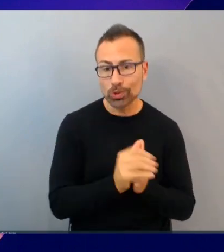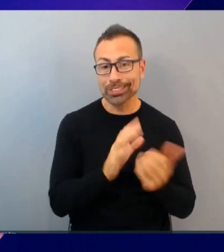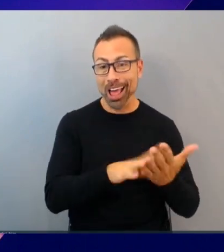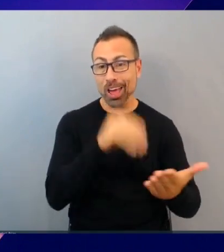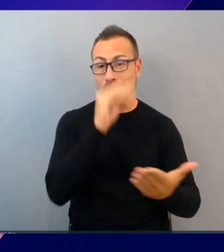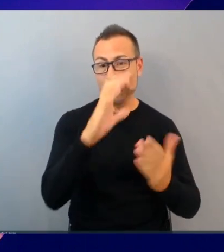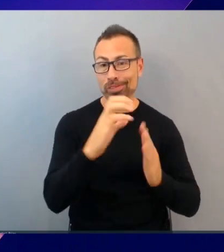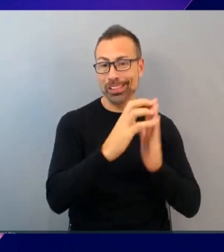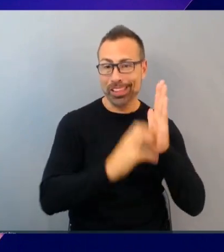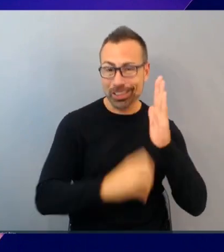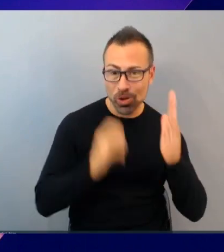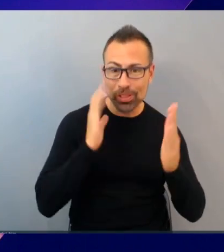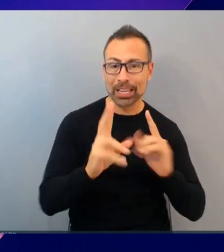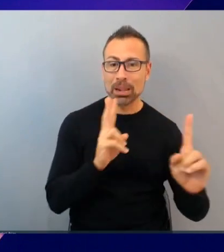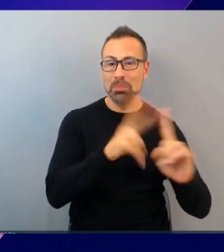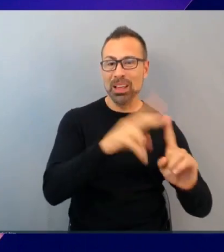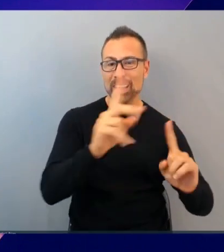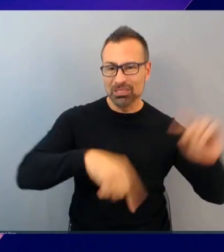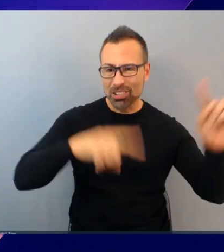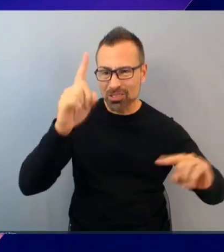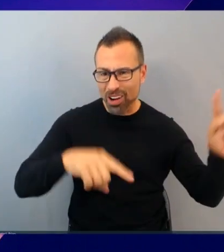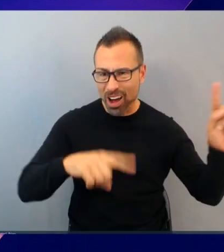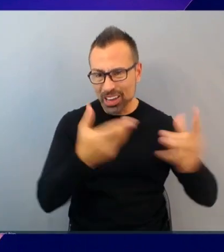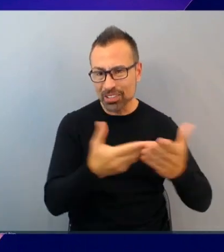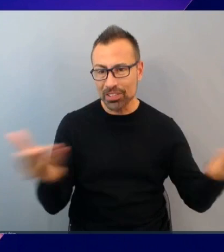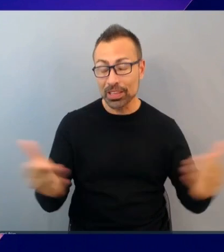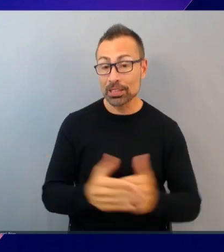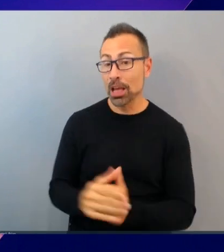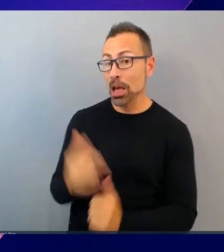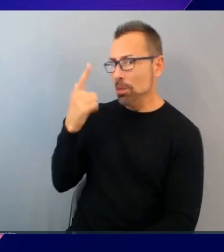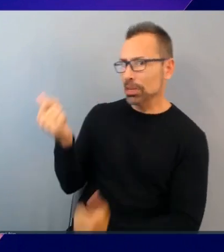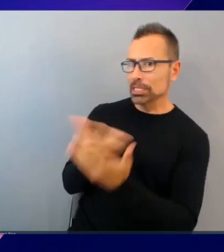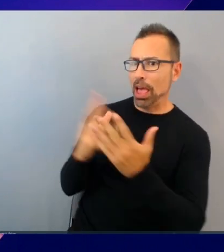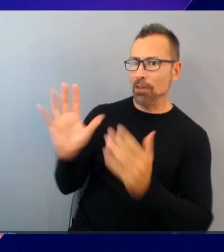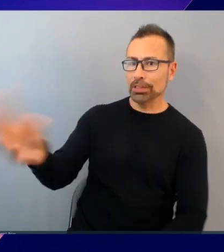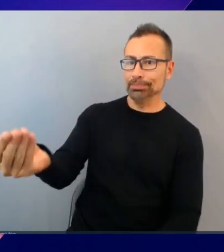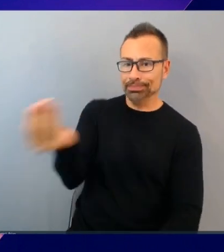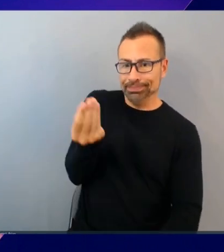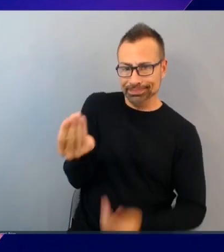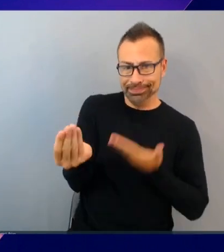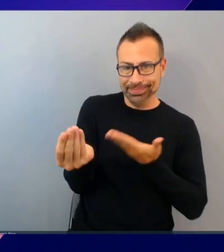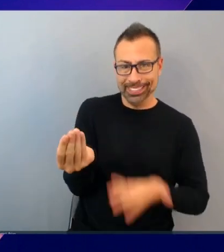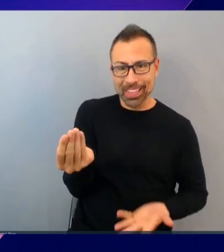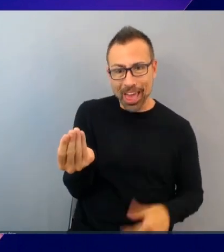And so, because everything comes out of the box, this is ideal for learning institutions.